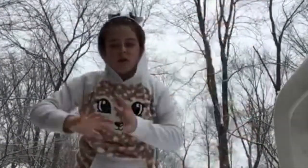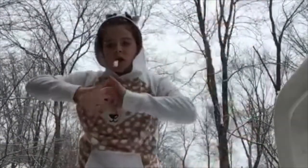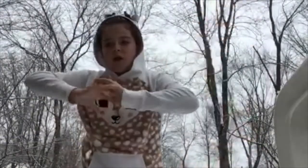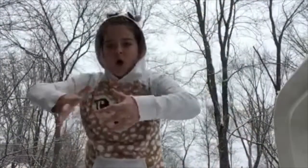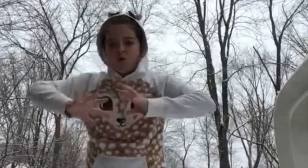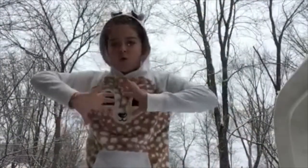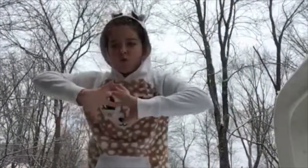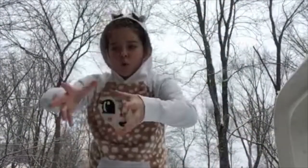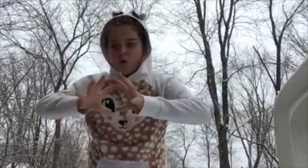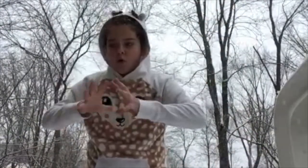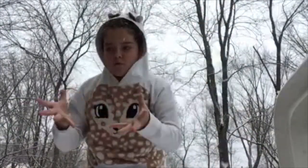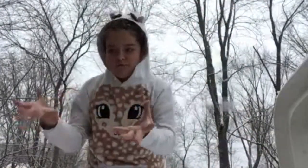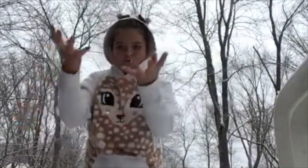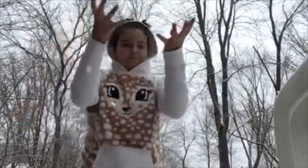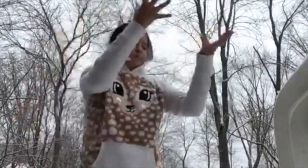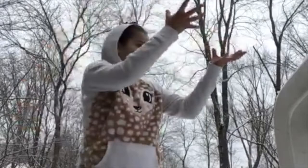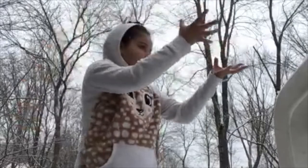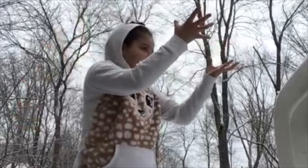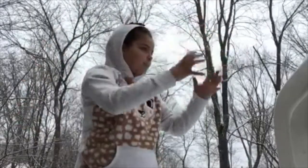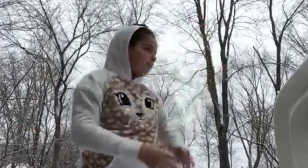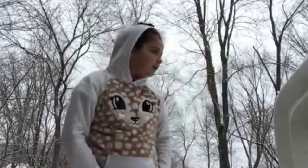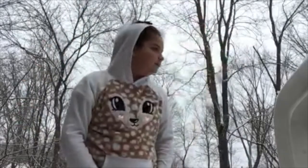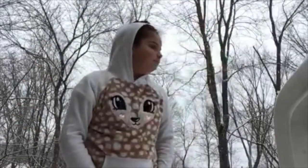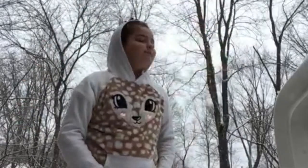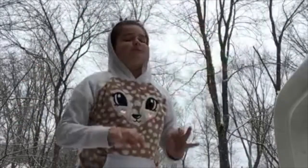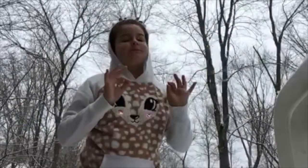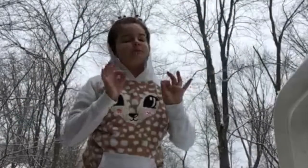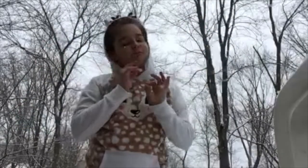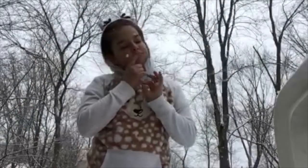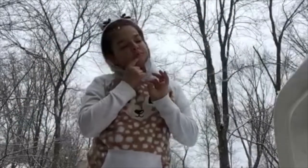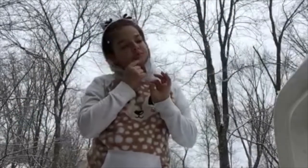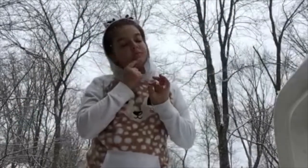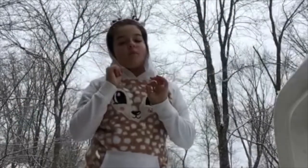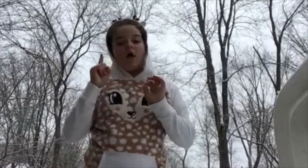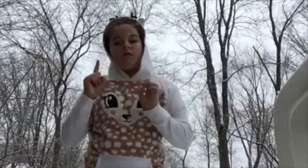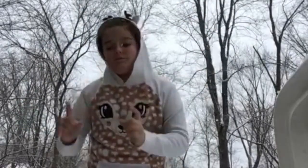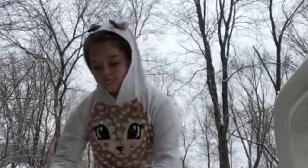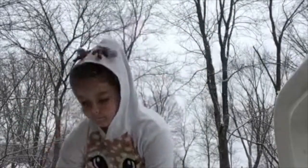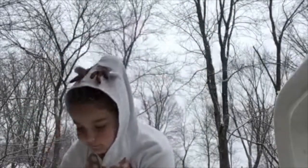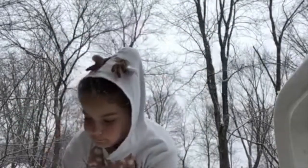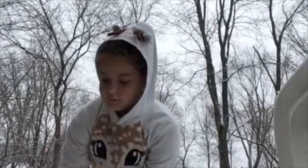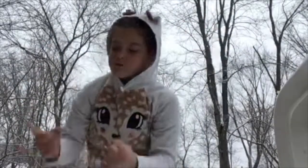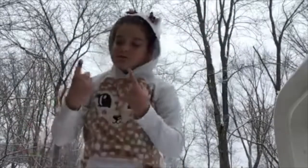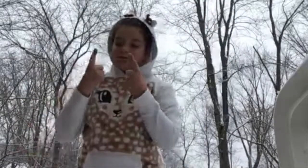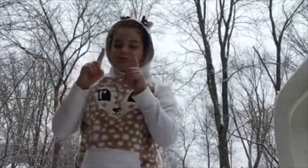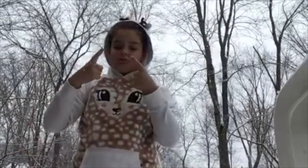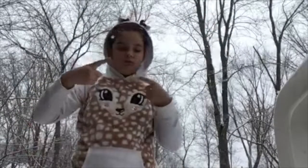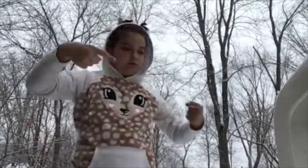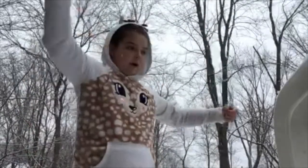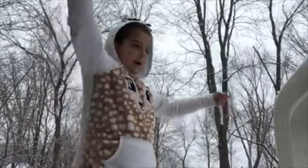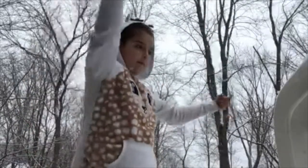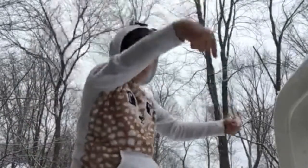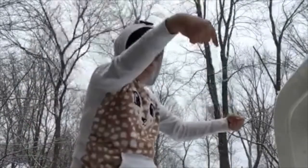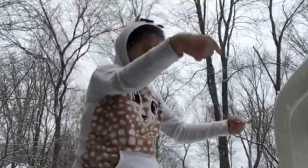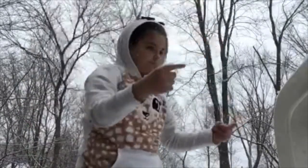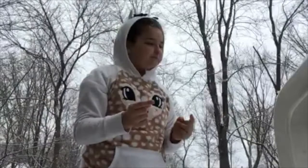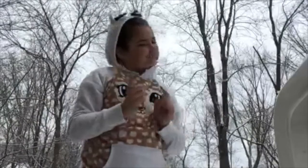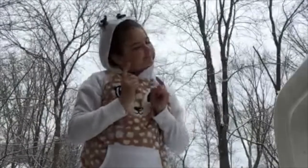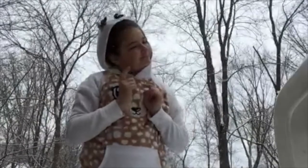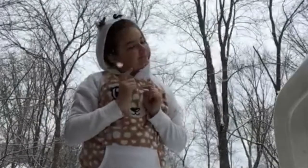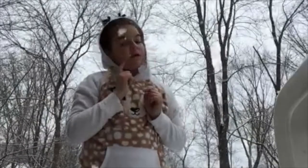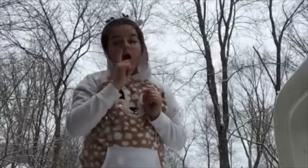on top i roll a third smaller one and put it on top of that just right what else oh sticks for